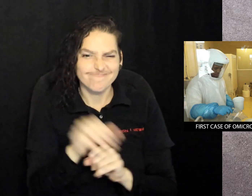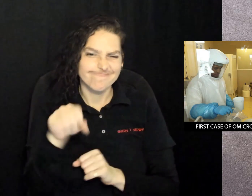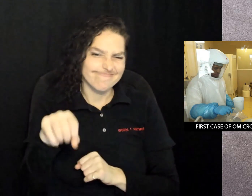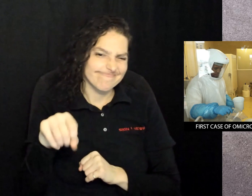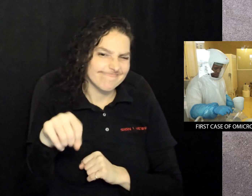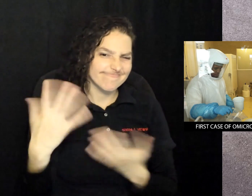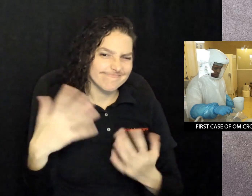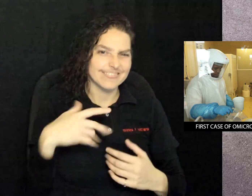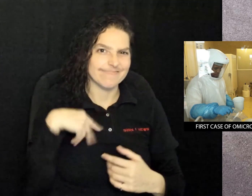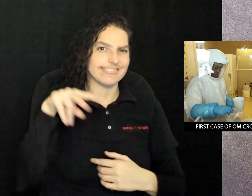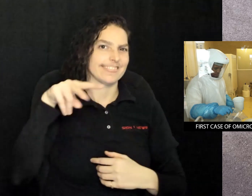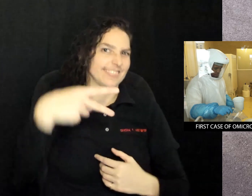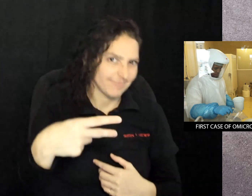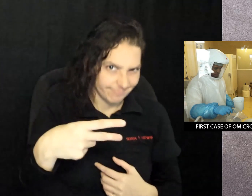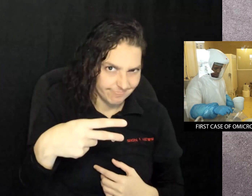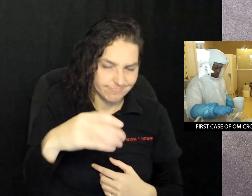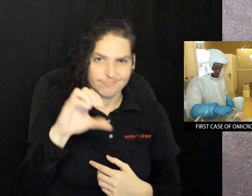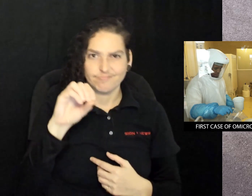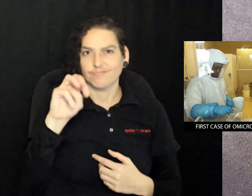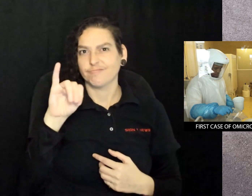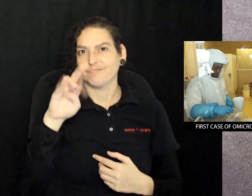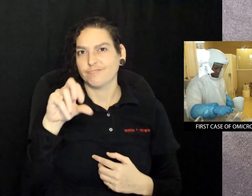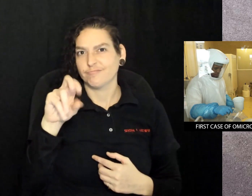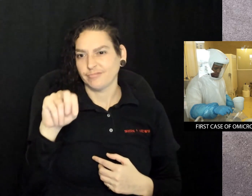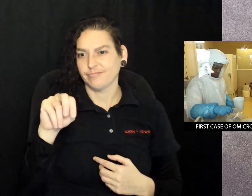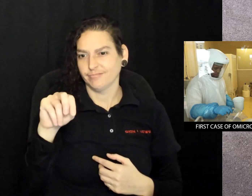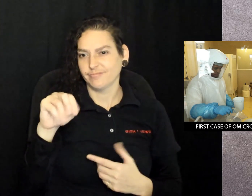and just today health officials confirmed